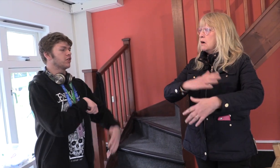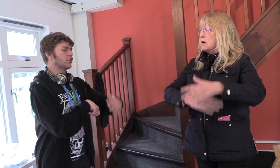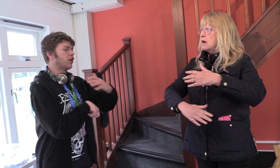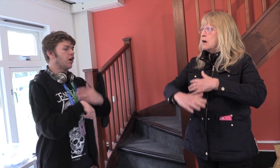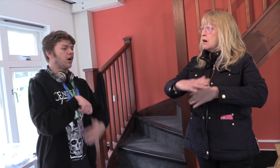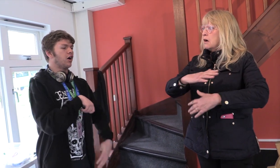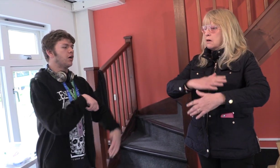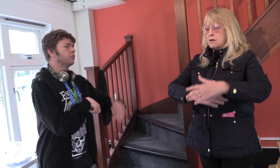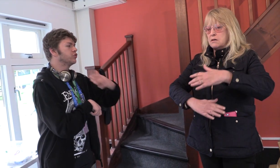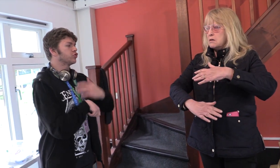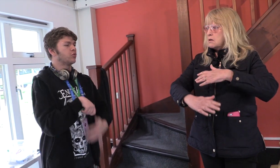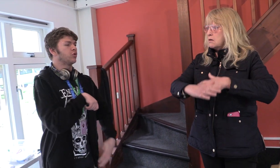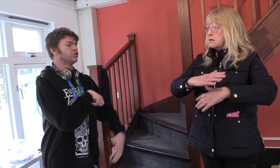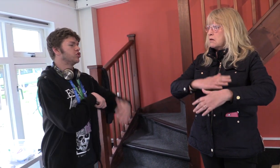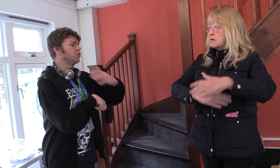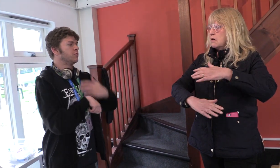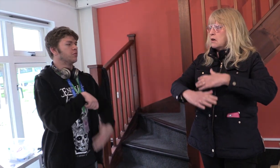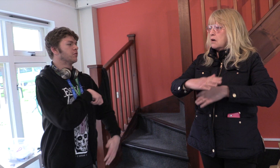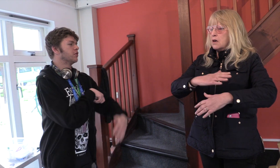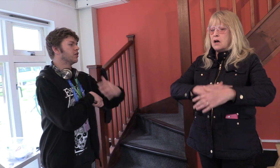Bring your arms towards you.